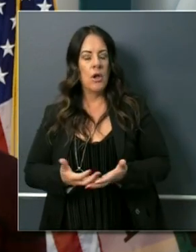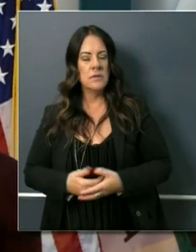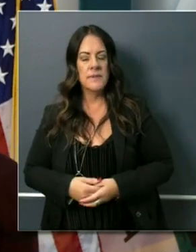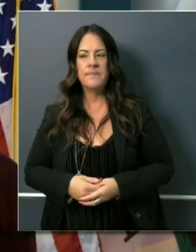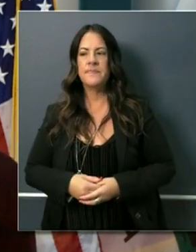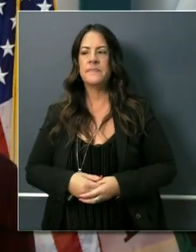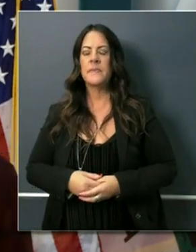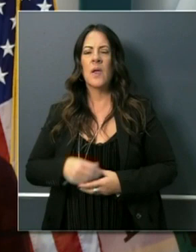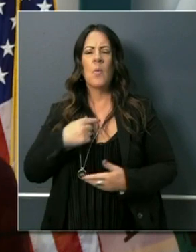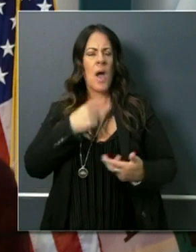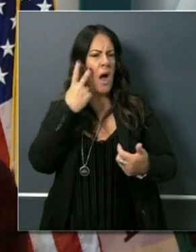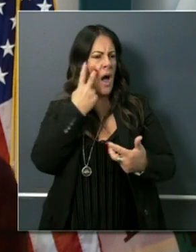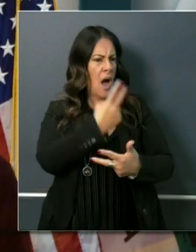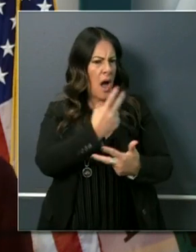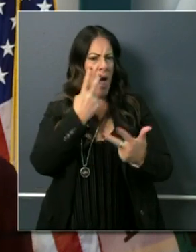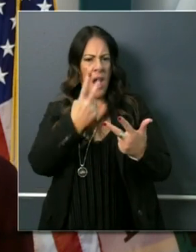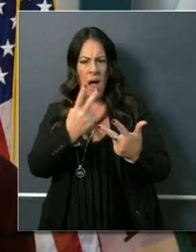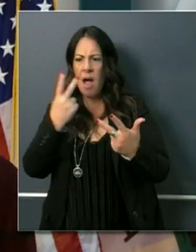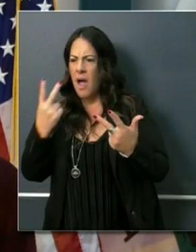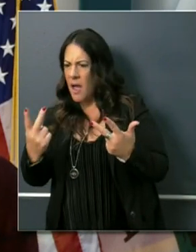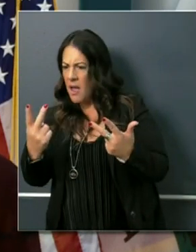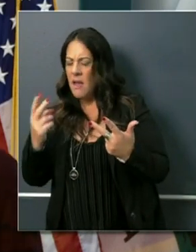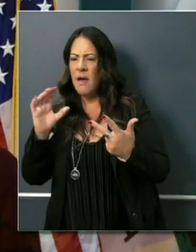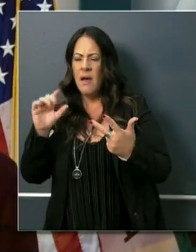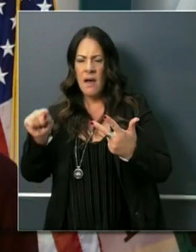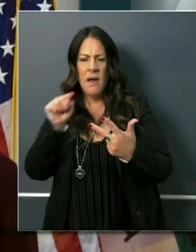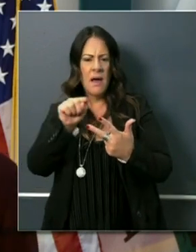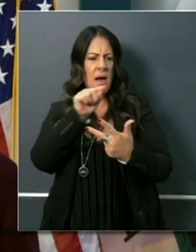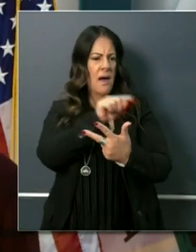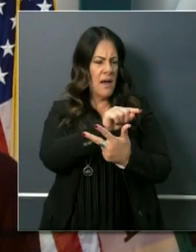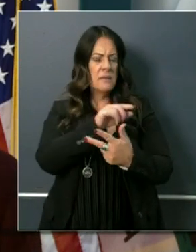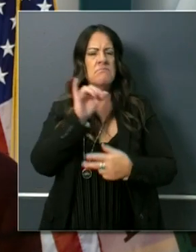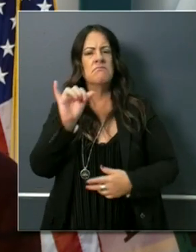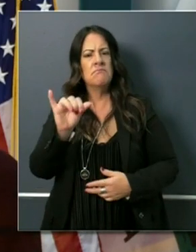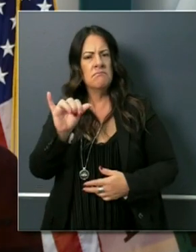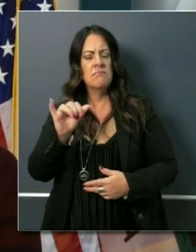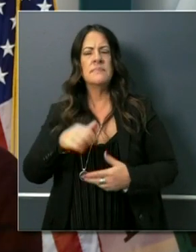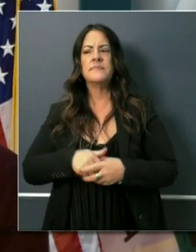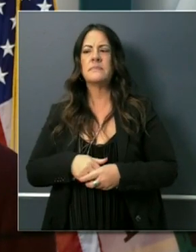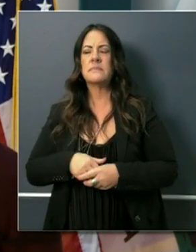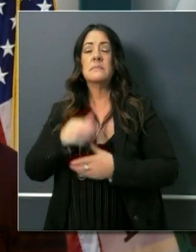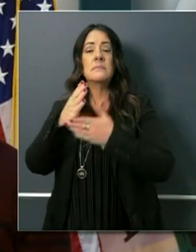ACROSS OUR STATE FROM ACROSS THE GLOBE, AND SOME OF THOSE